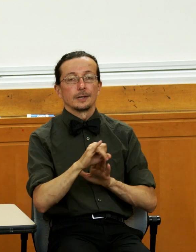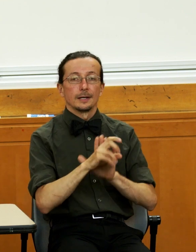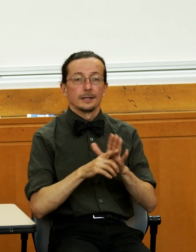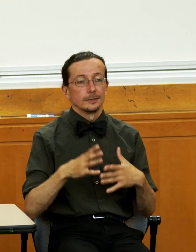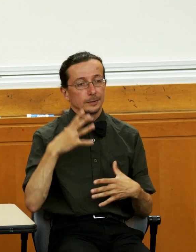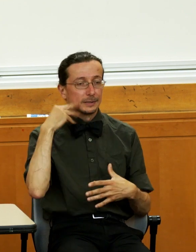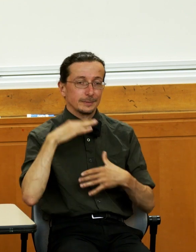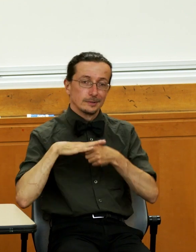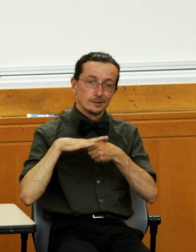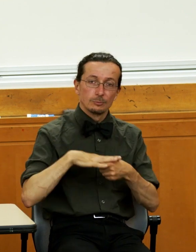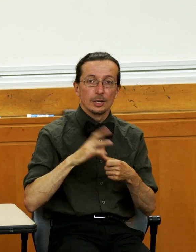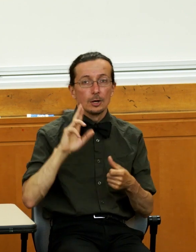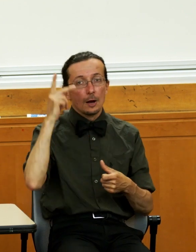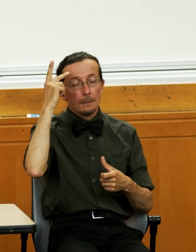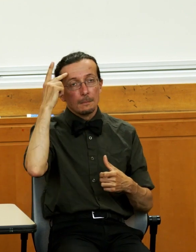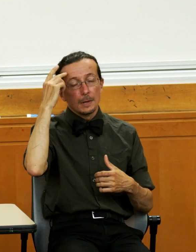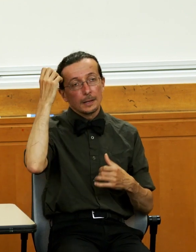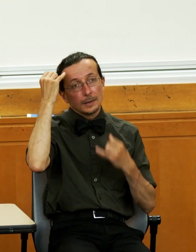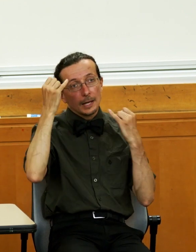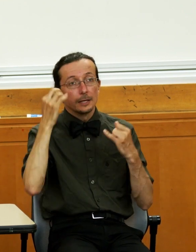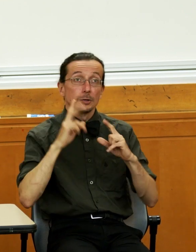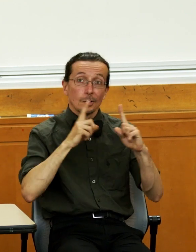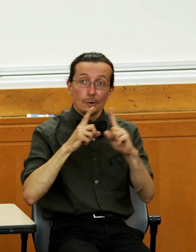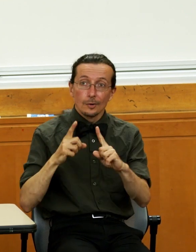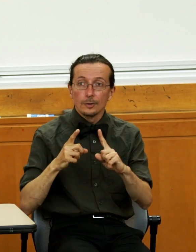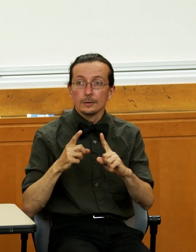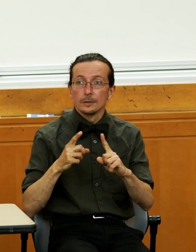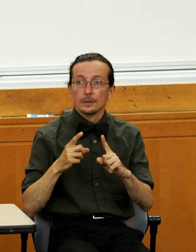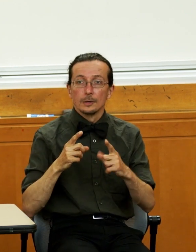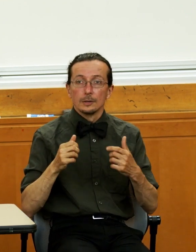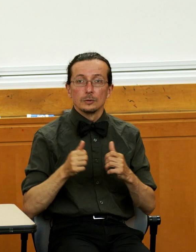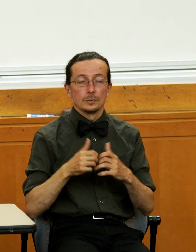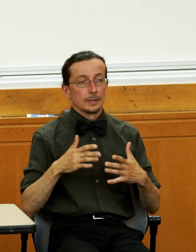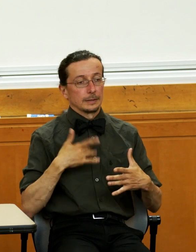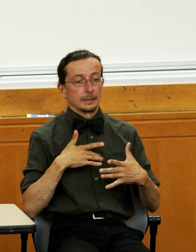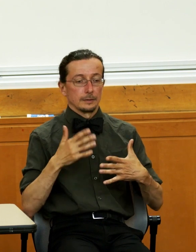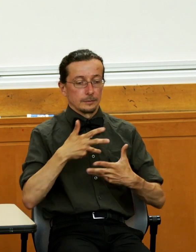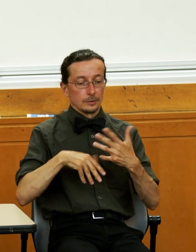oppression, political ideologies or goals, with a greater sense of social cohesion or belonging to a